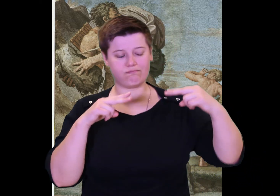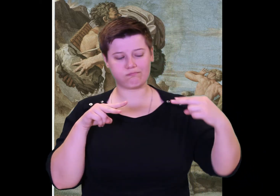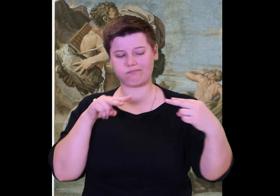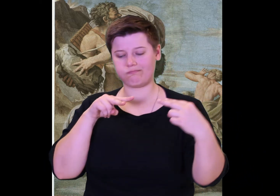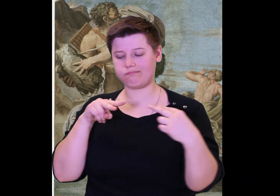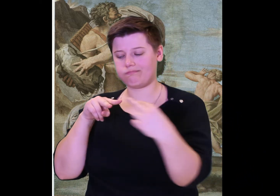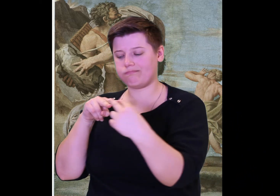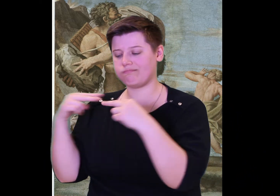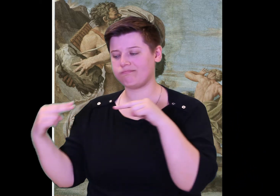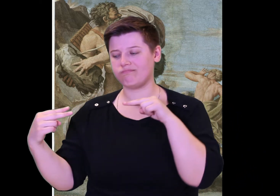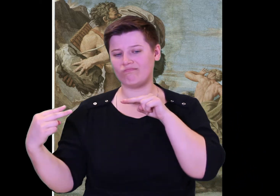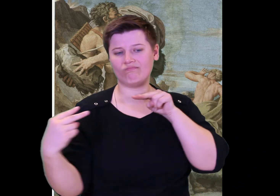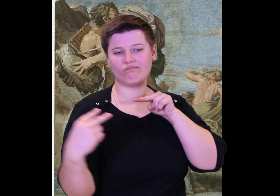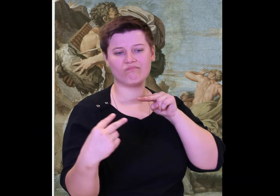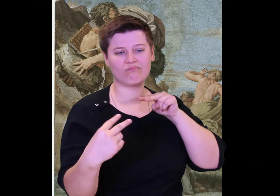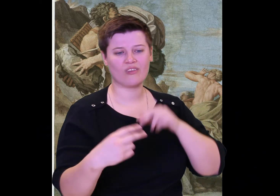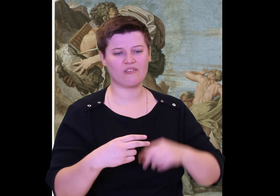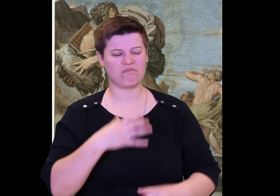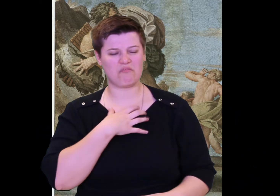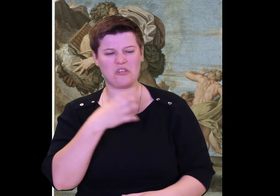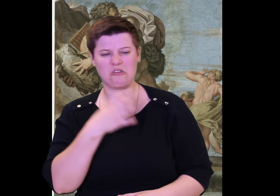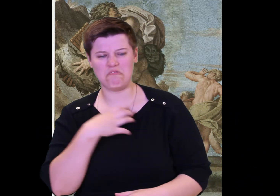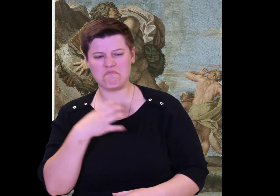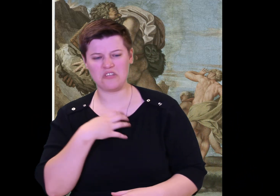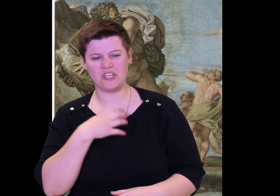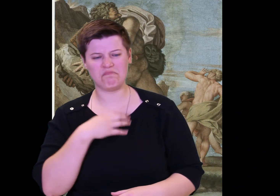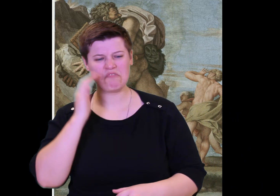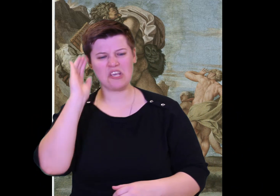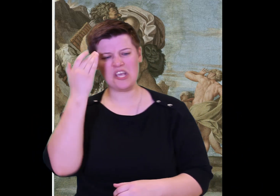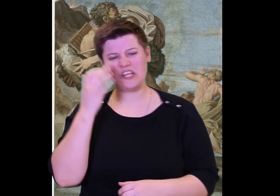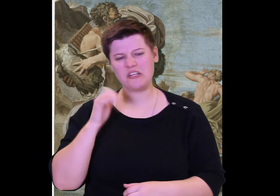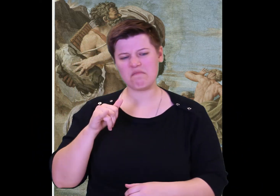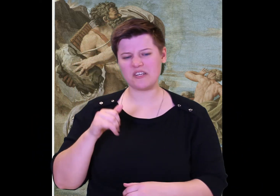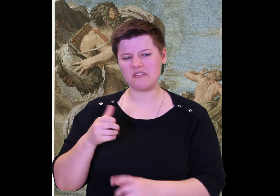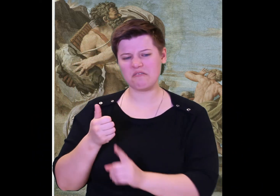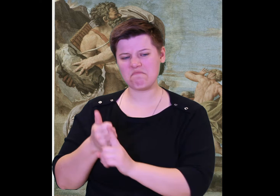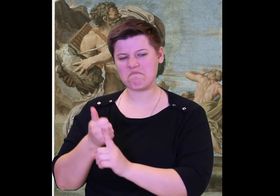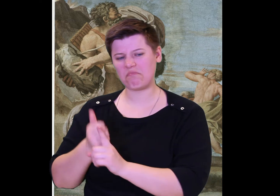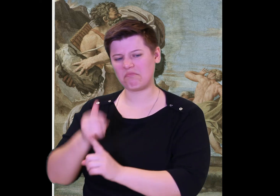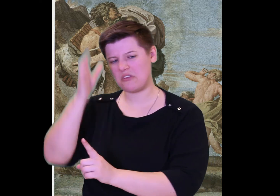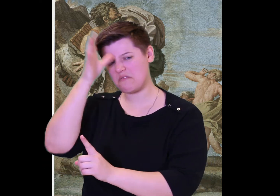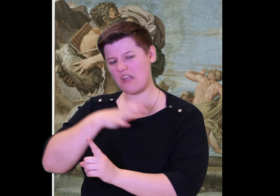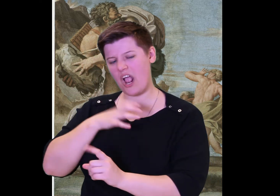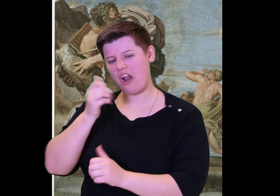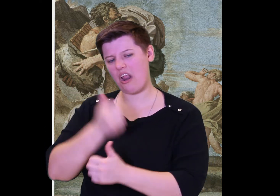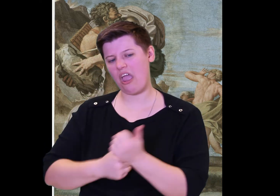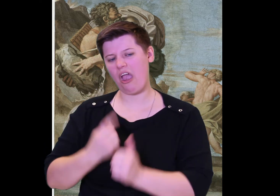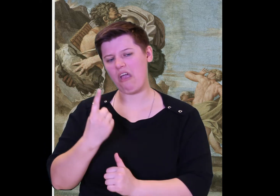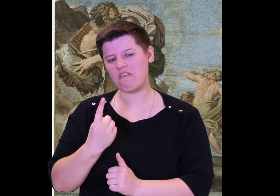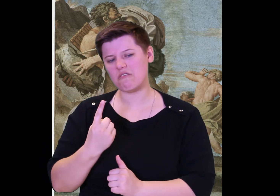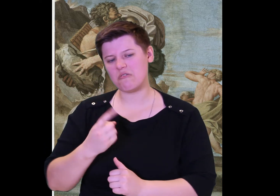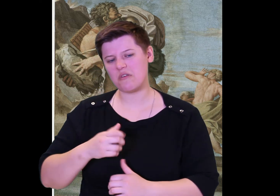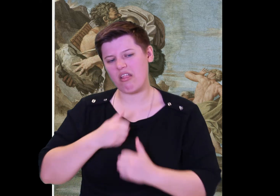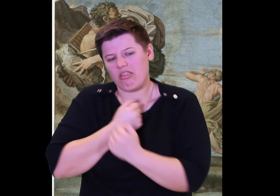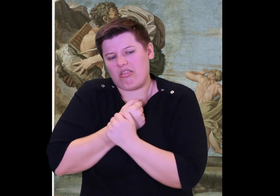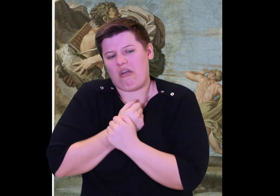his neighbor, each complained, 'It seems that everybody loves this man, and honors